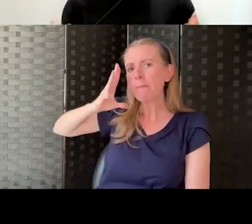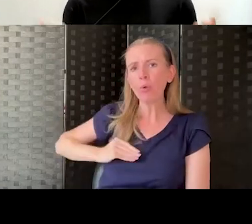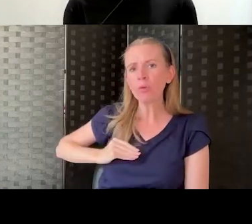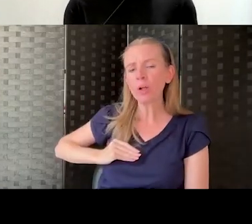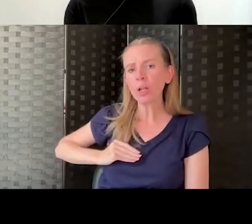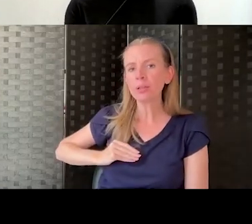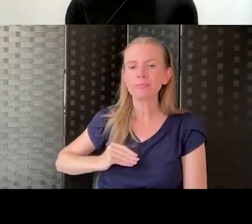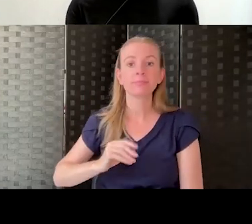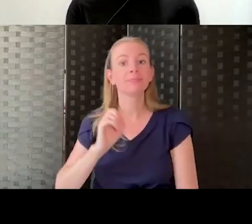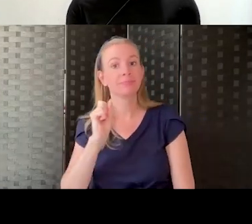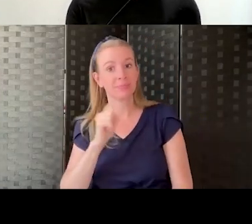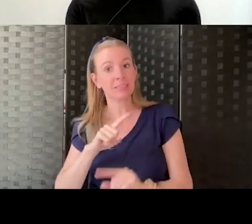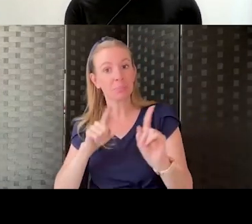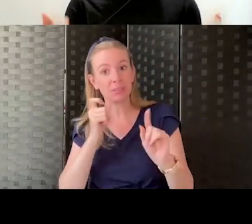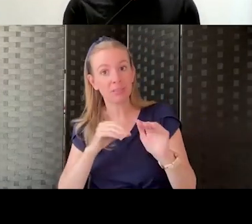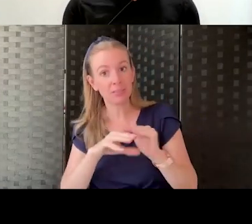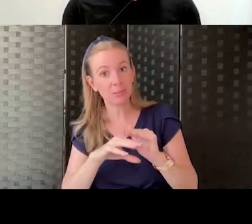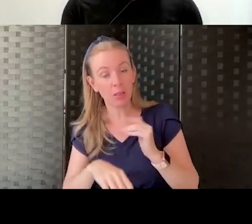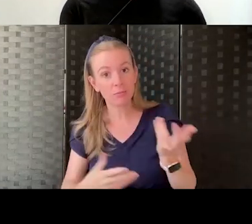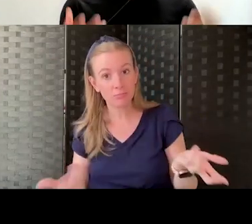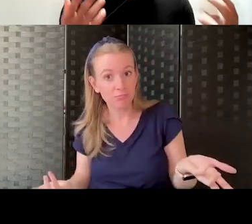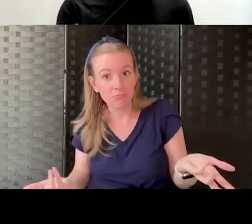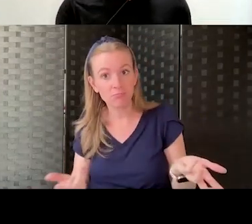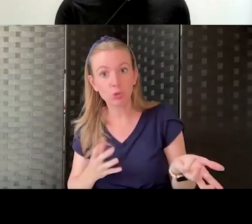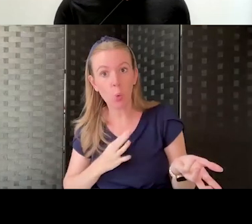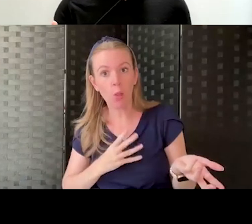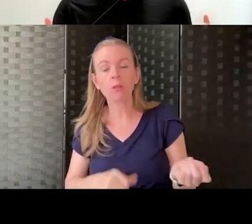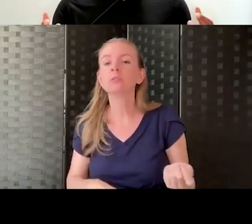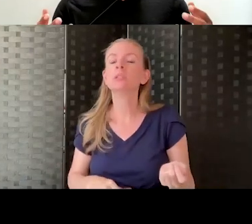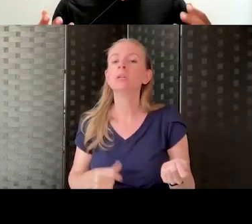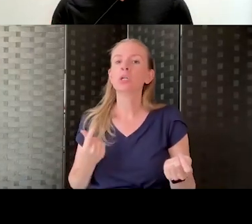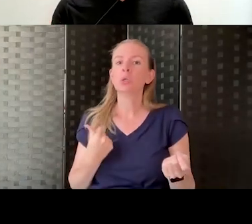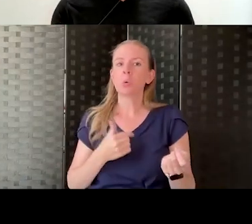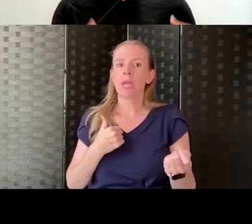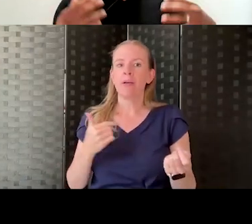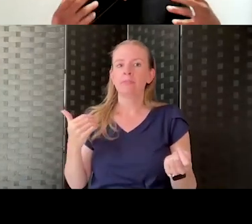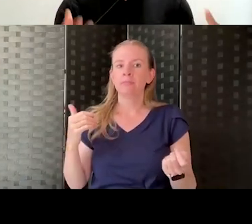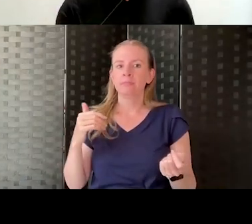Yet, but it's not accessible. It's cool. Here we have the mean more than a young lady is screaming